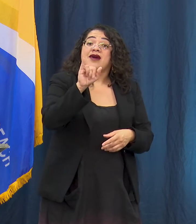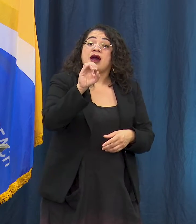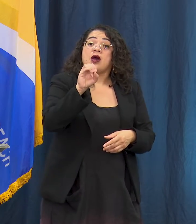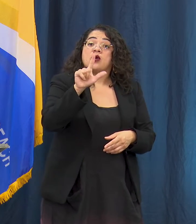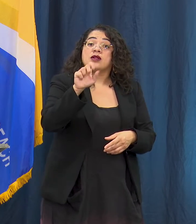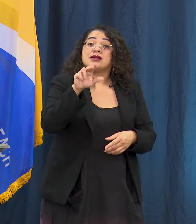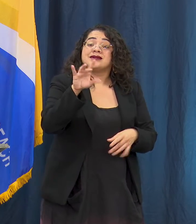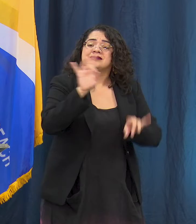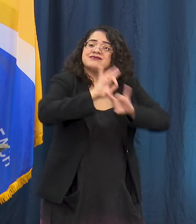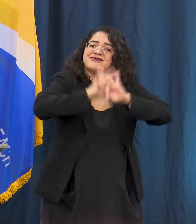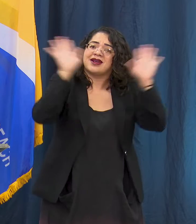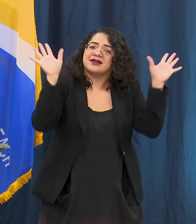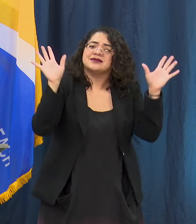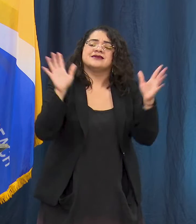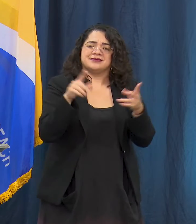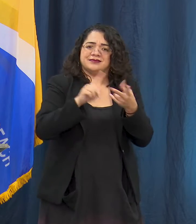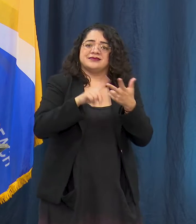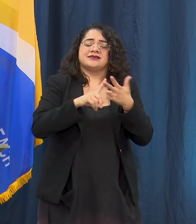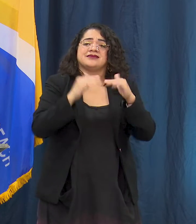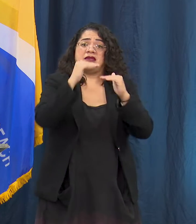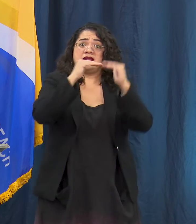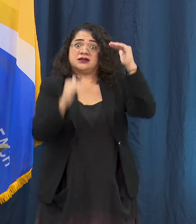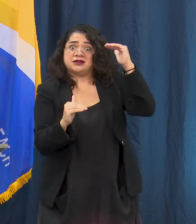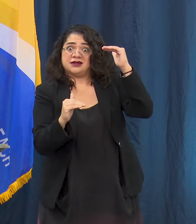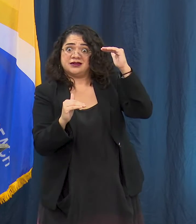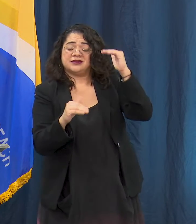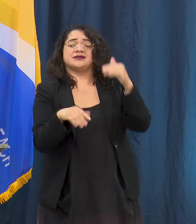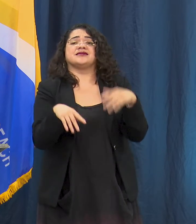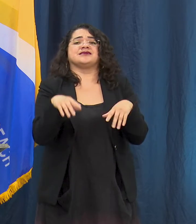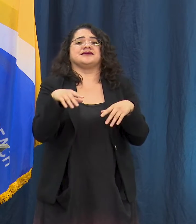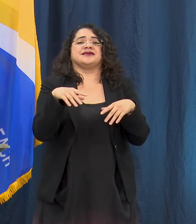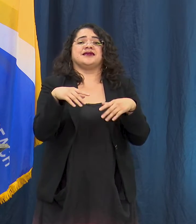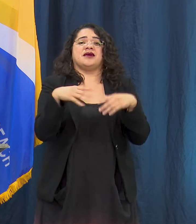justice as a public health crisis, poverty is a public health crisis, and